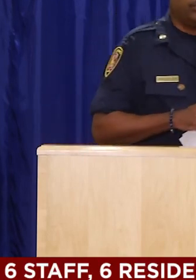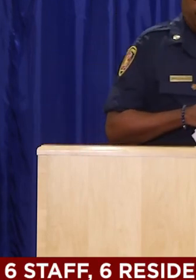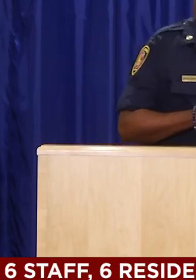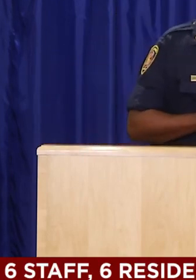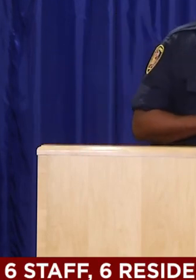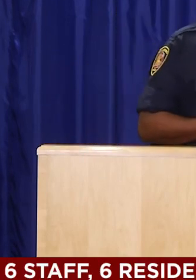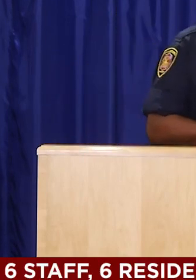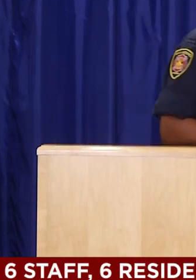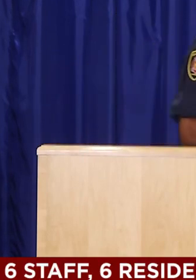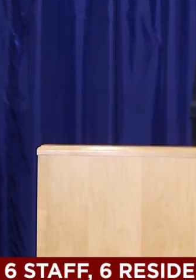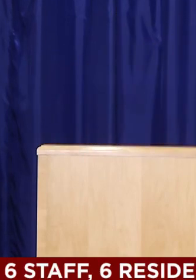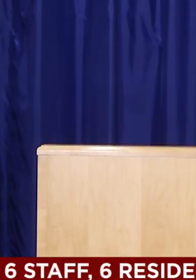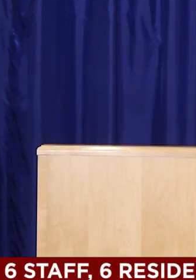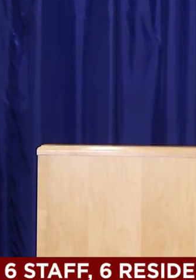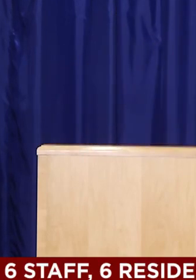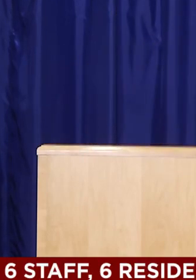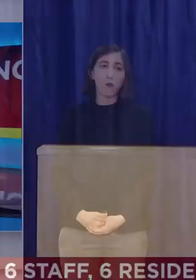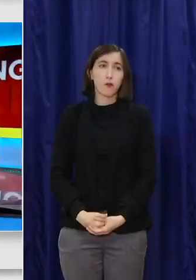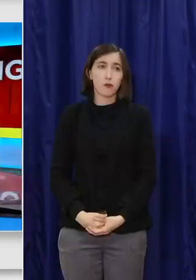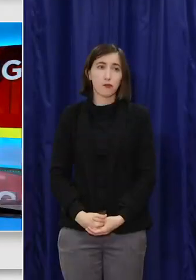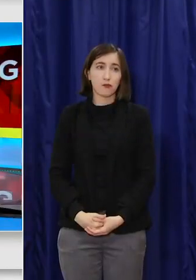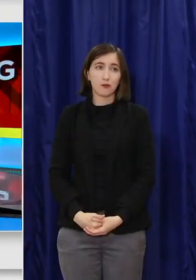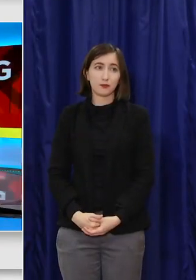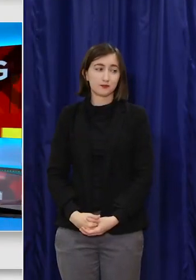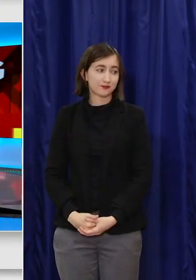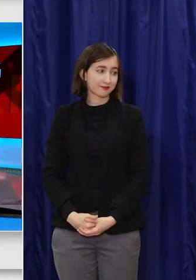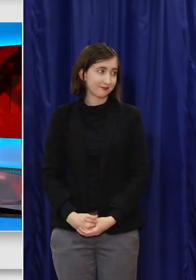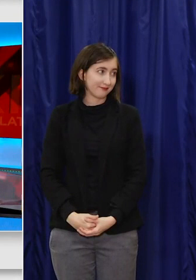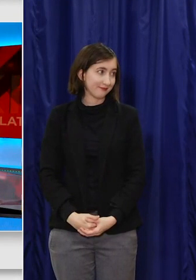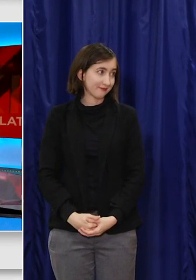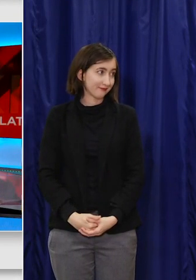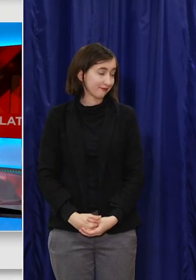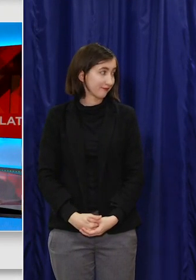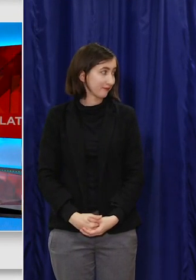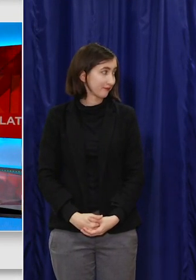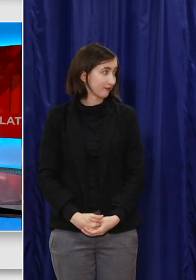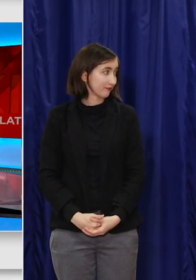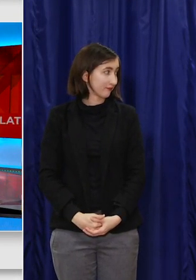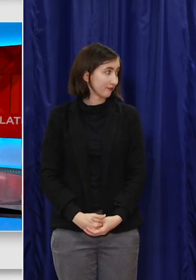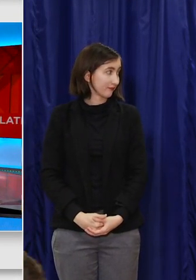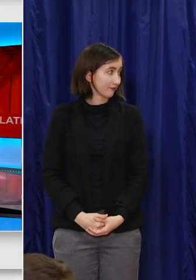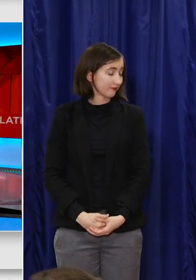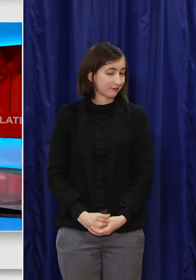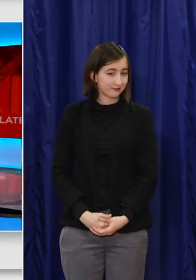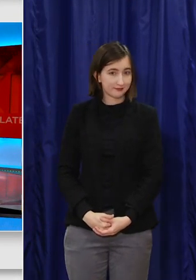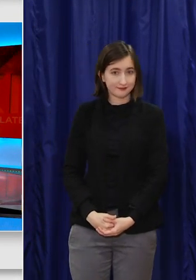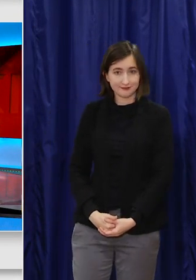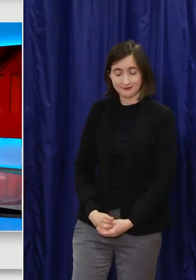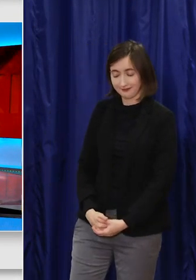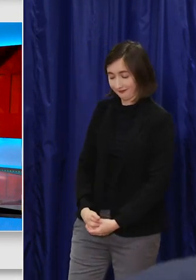IS LAY DOWN IS NO VISITORS, 2 NURSING HOMES IN THE STATE OF TEXAS AND THIS IS NO VISITORS, 2 NURSING HOMES IN THE STATE OF TEXAS AND THIS IS ONE OF THE REASONS WHY AS THE STATE OF TEXAS AND THIS IS ONE OF THE REASONS WHY AS YOU MENTIONED IT'S EASY TO ONE OF THE REASONS WHY AS YOU MENTIONED IT'S EASY TO SPREAD THE COVID-19 WHEN YOU'RE